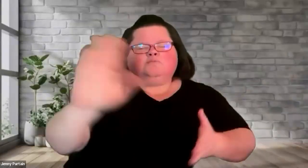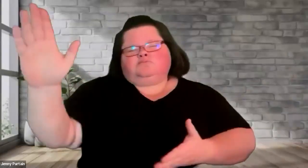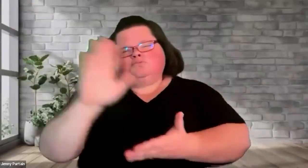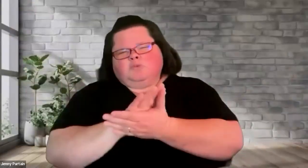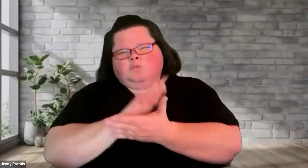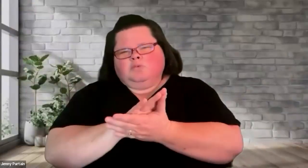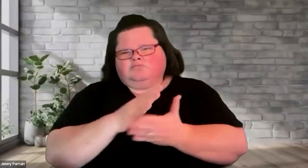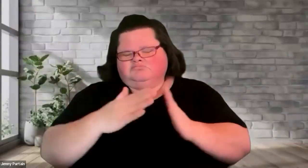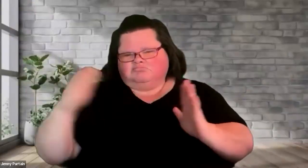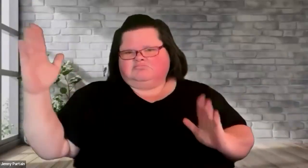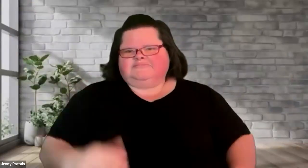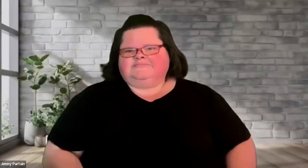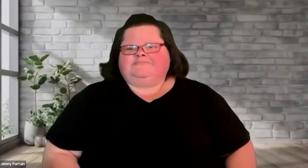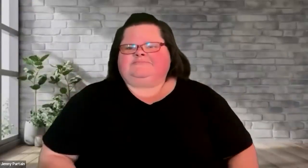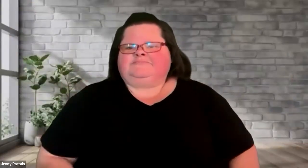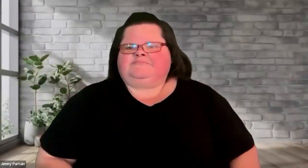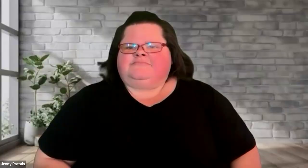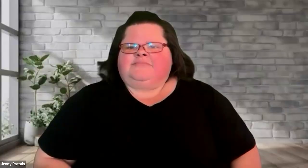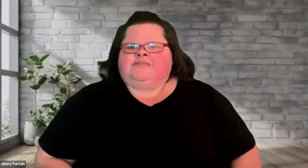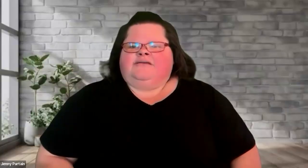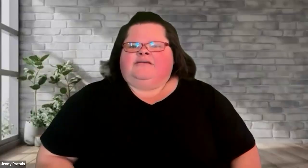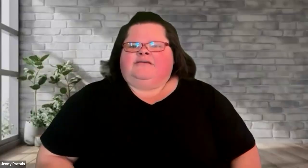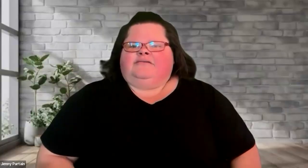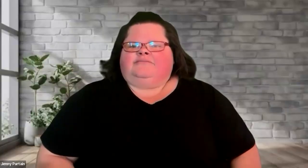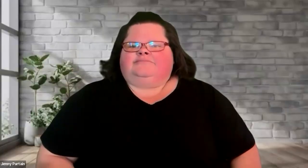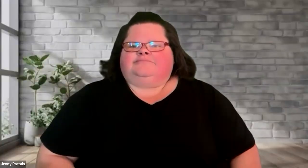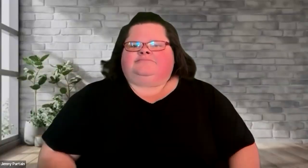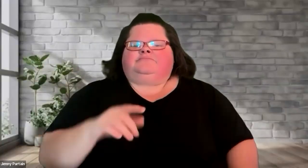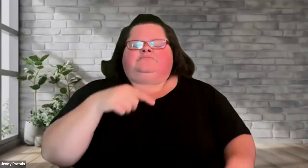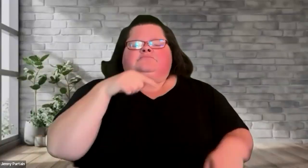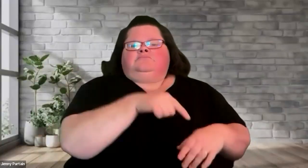Those recognized with hearing levels, also.